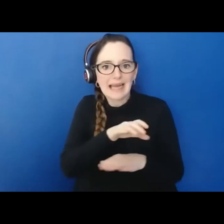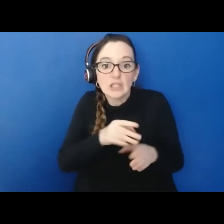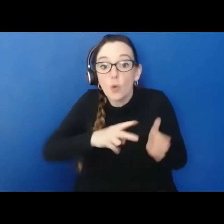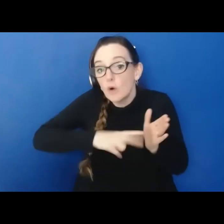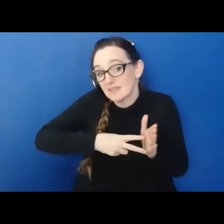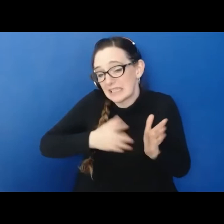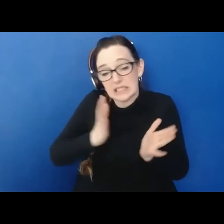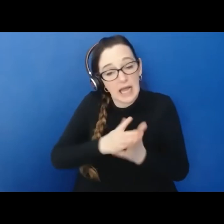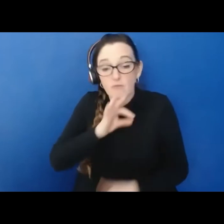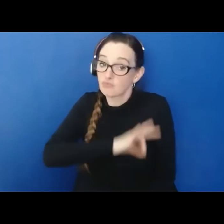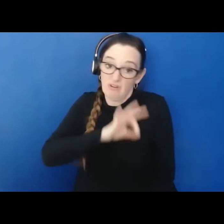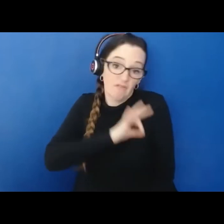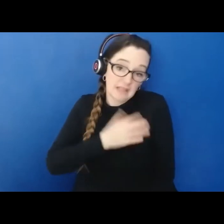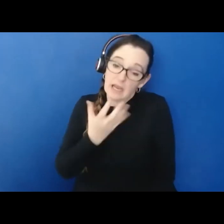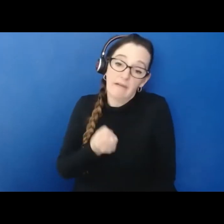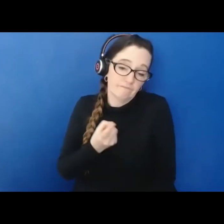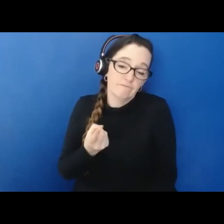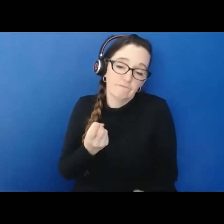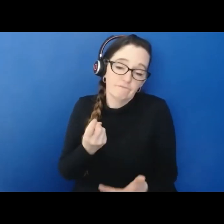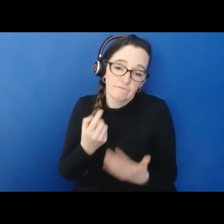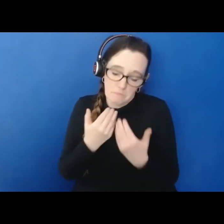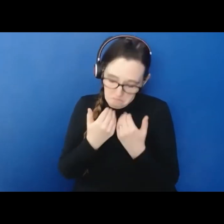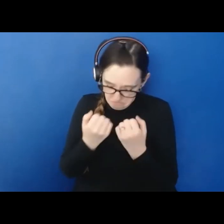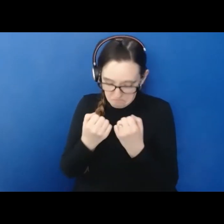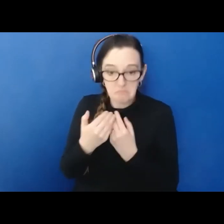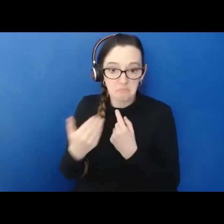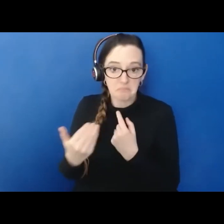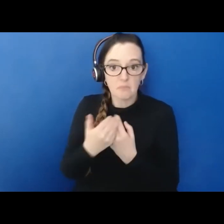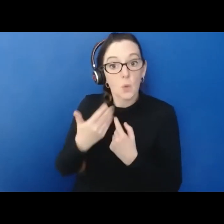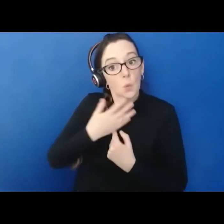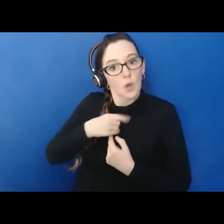wanted to inform and to influence on the political agendas,